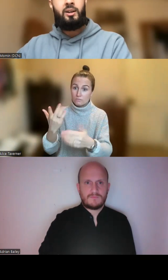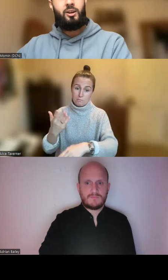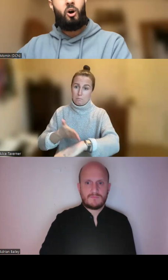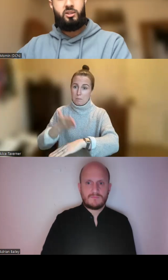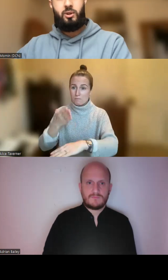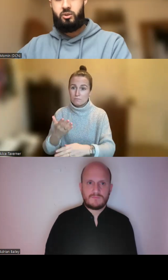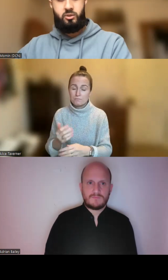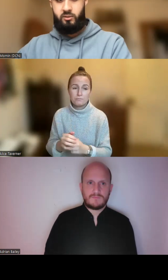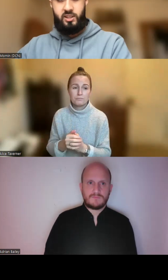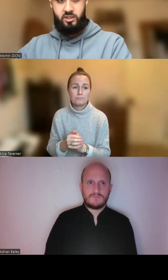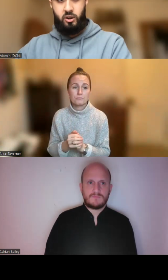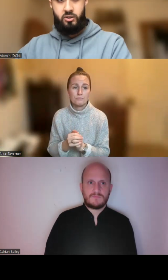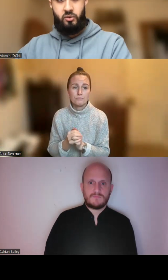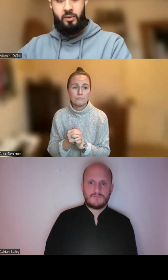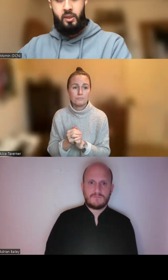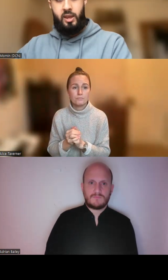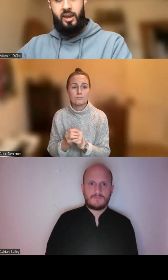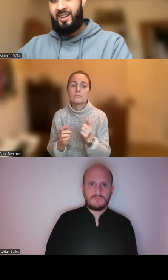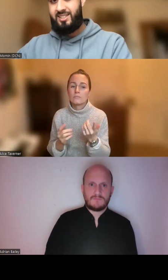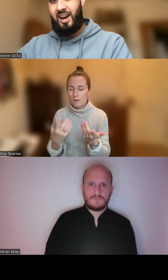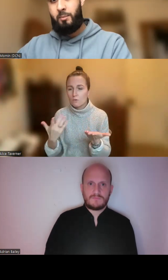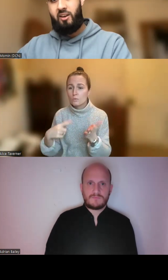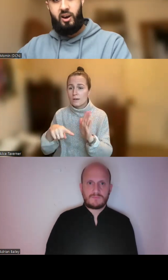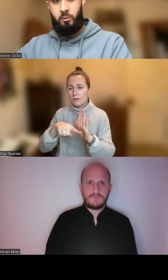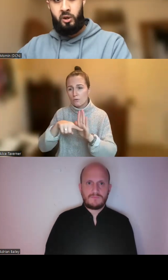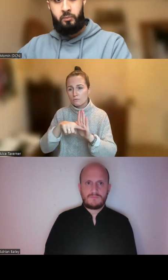Cons as well. Obviously, there's cons. It takes time, effort, and money.